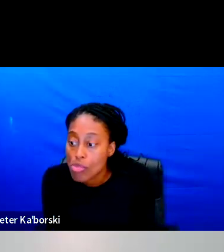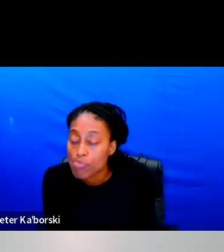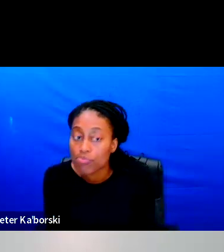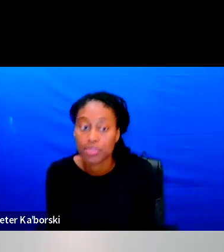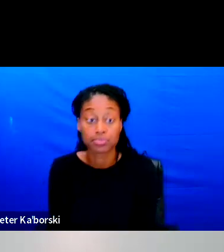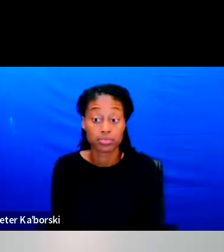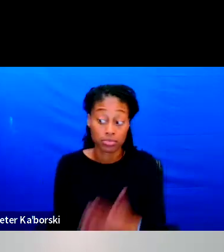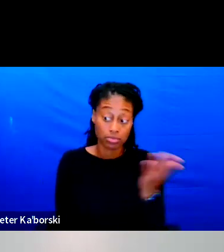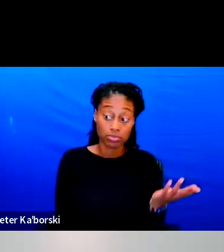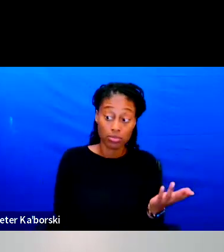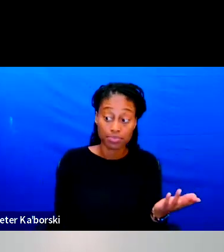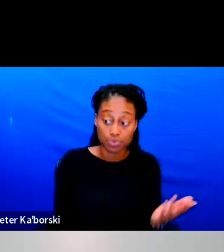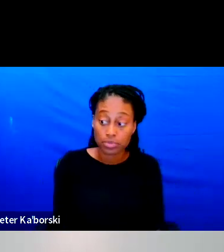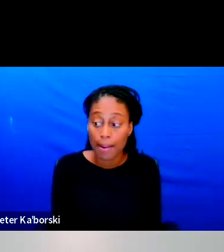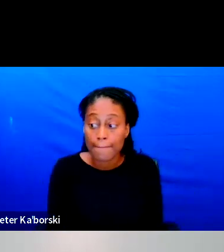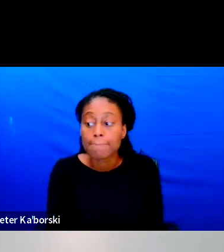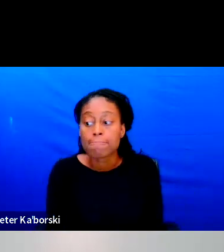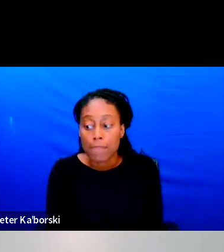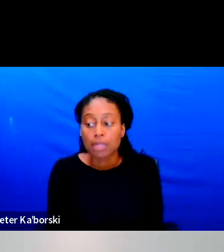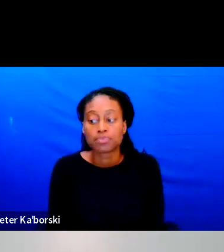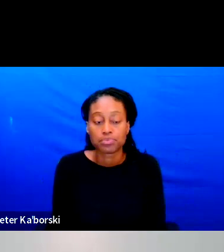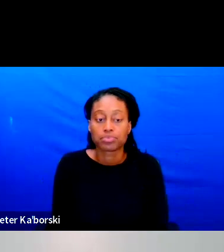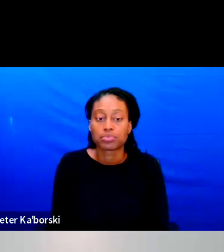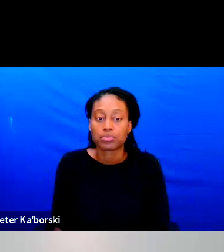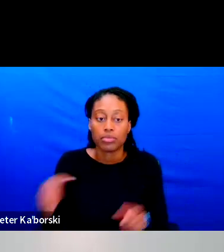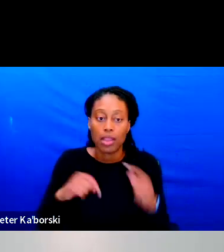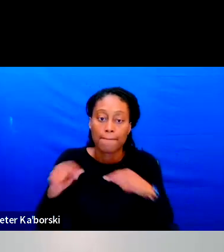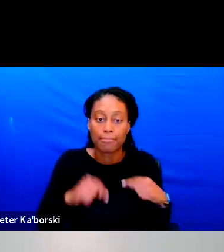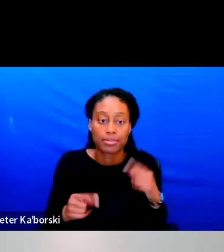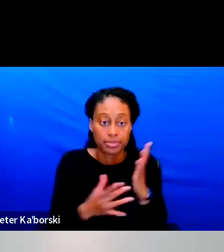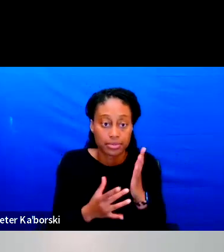Selina Butcher: Going back to the technology thing. I'm I'm a woman, 40,